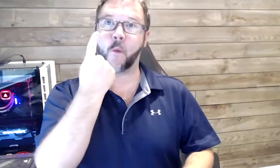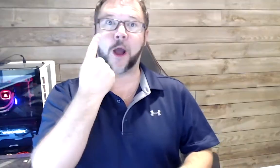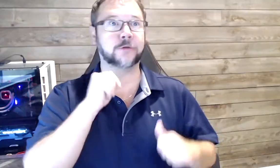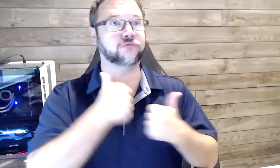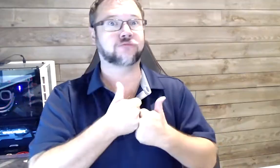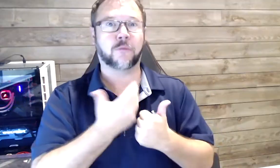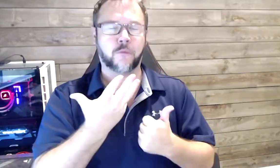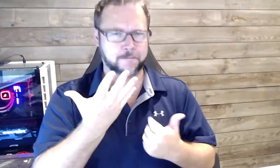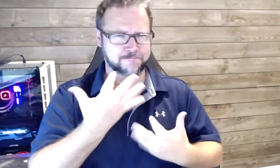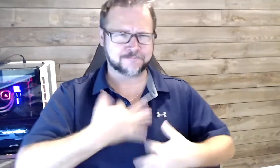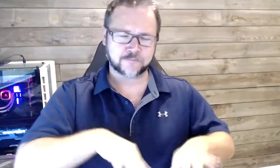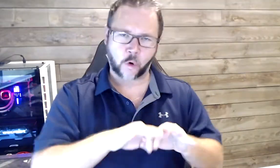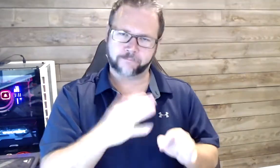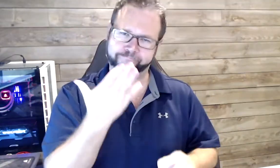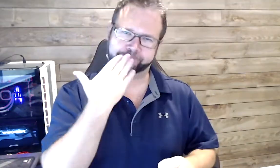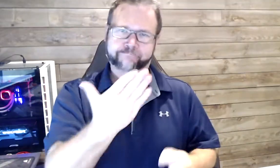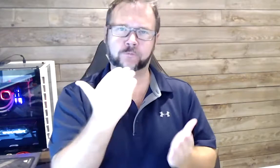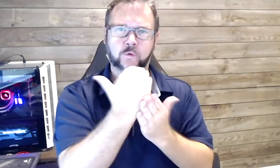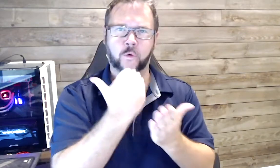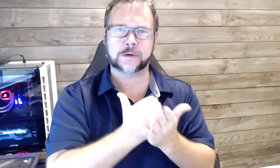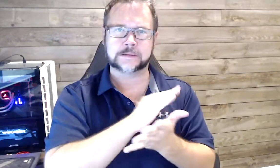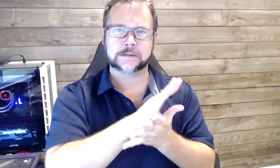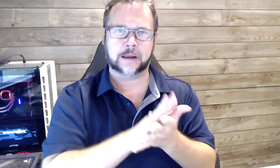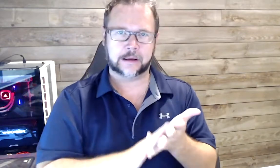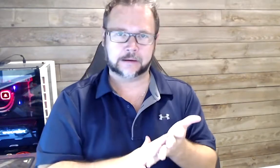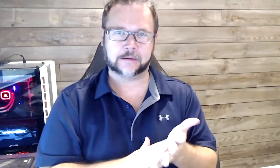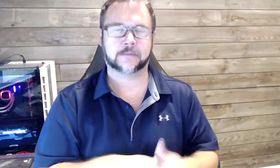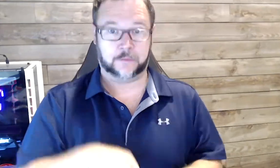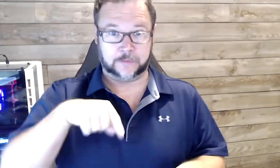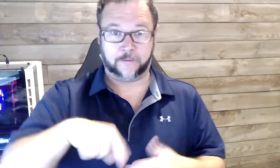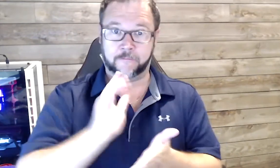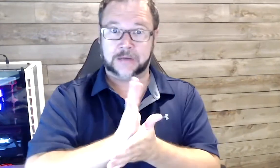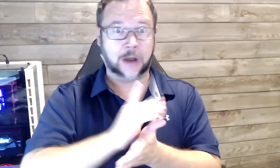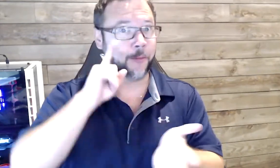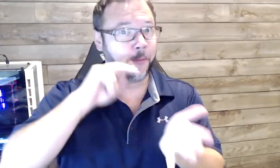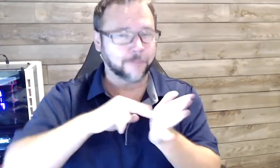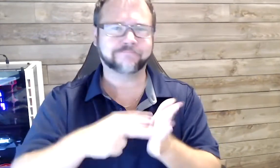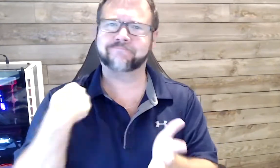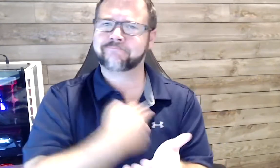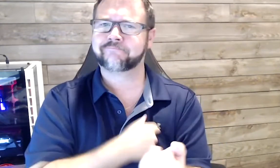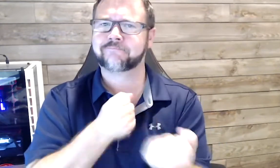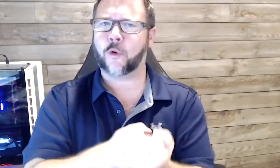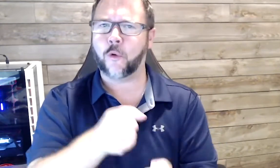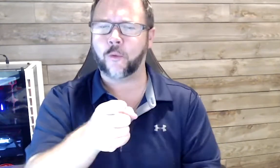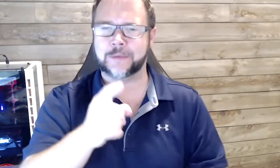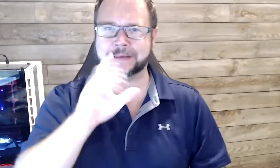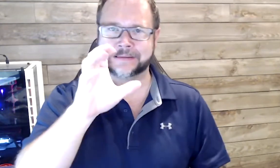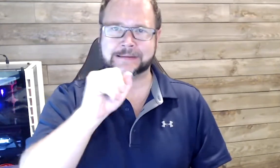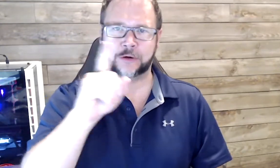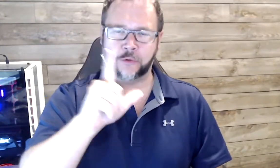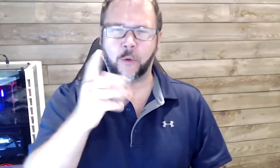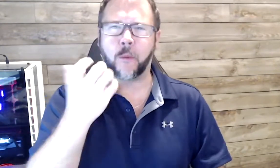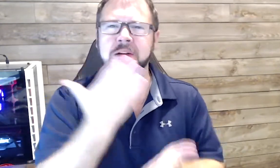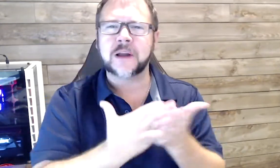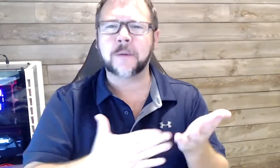Among these challenges is the need for effective online course design. The purpose of this video is to support you!